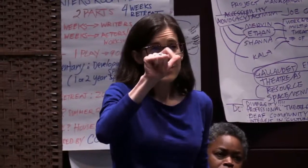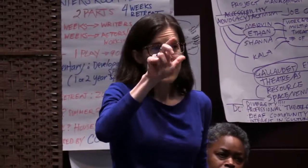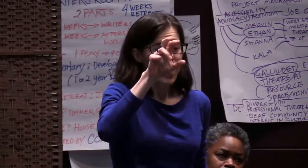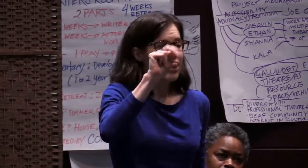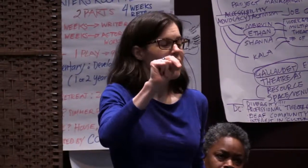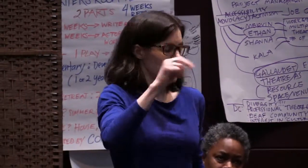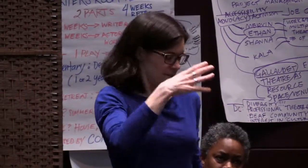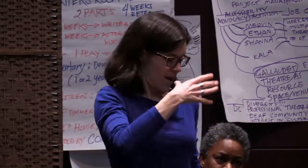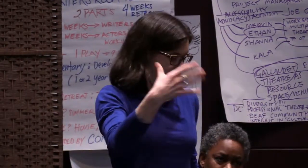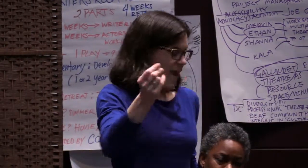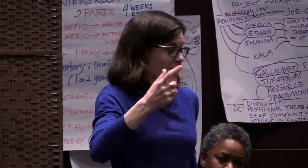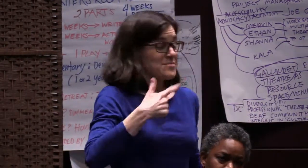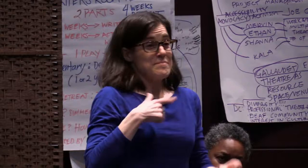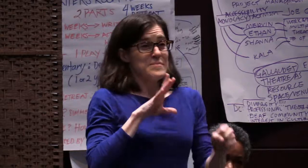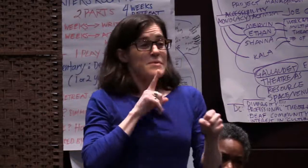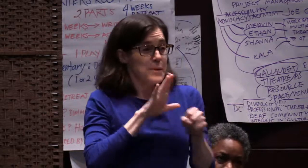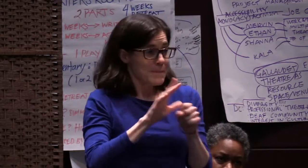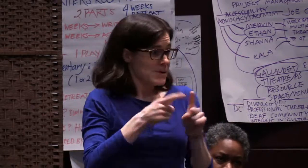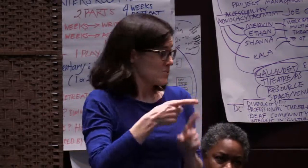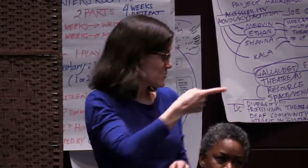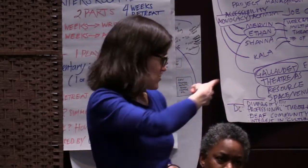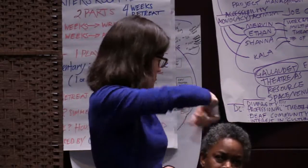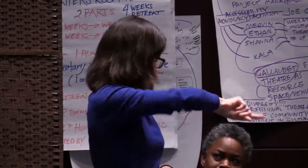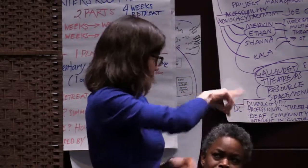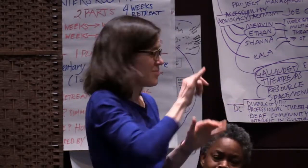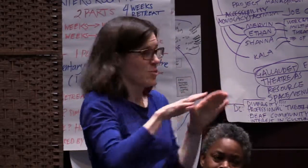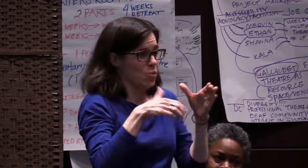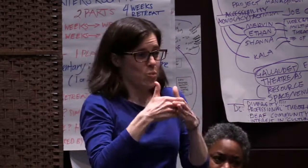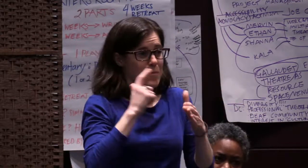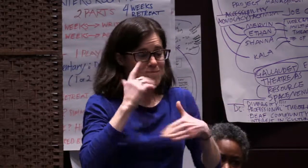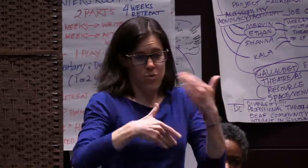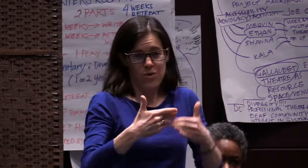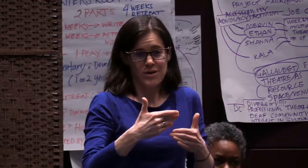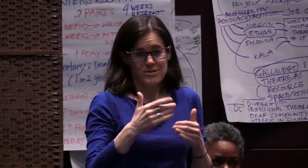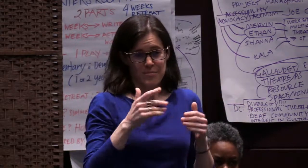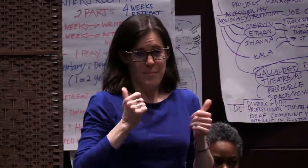Hi, my name is Kaylin, and my commitment to my group